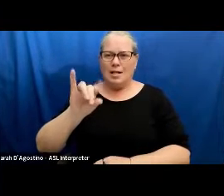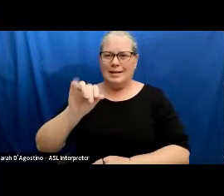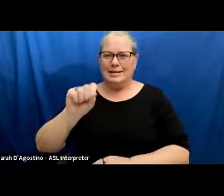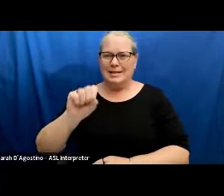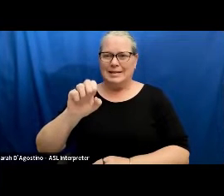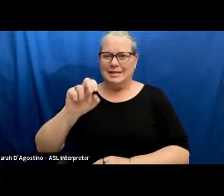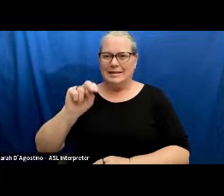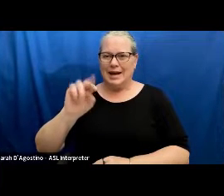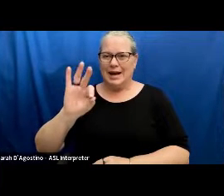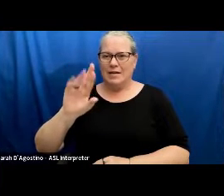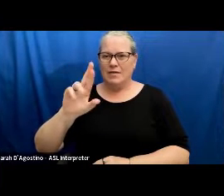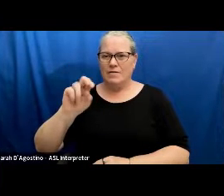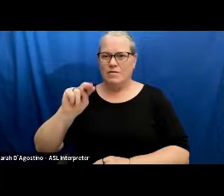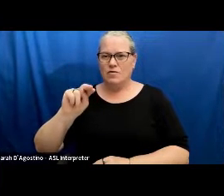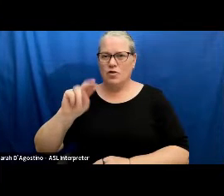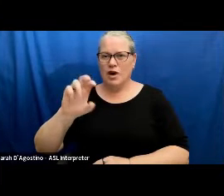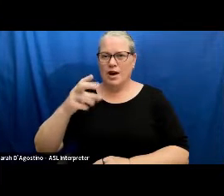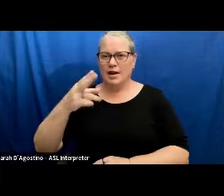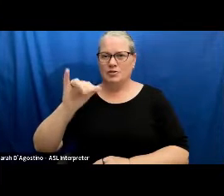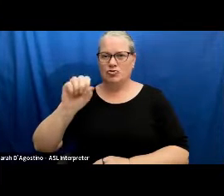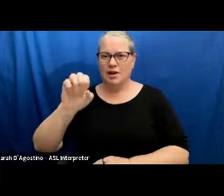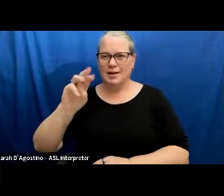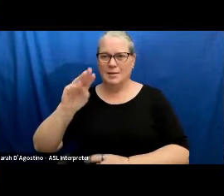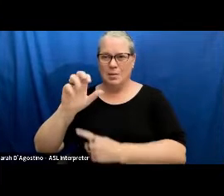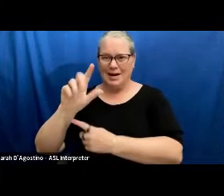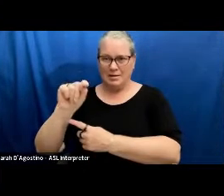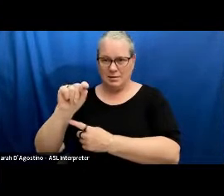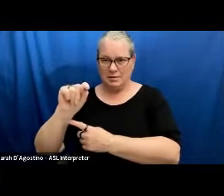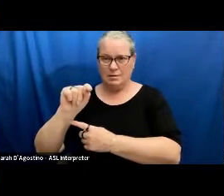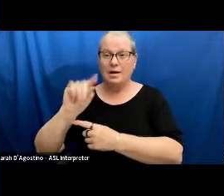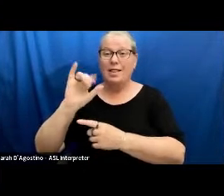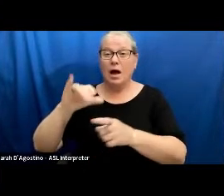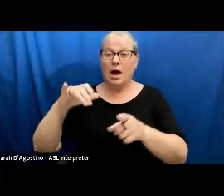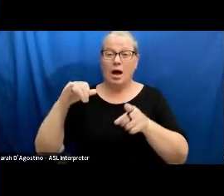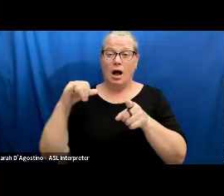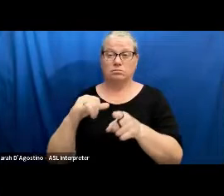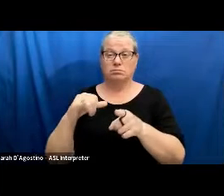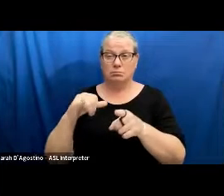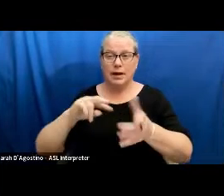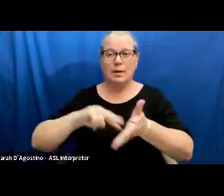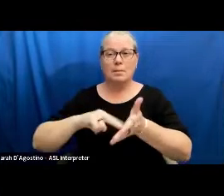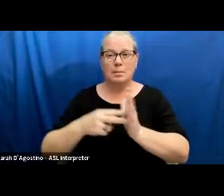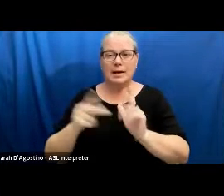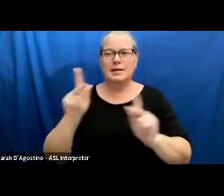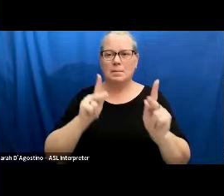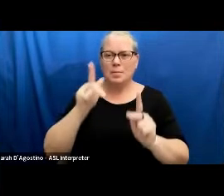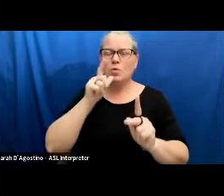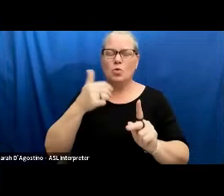intellectual disabilities certain developmental disabilities and mental health disabilities